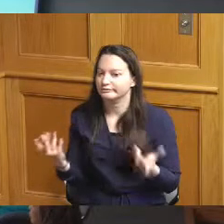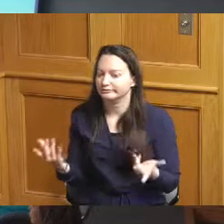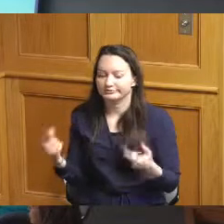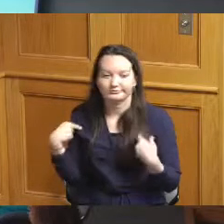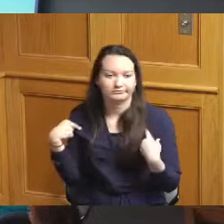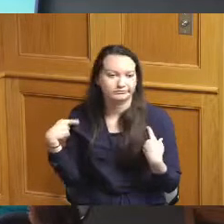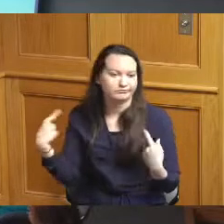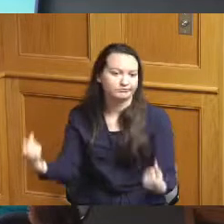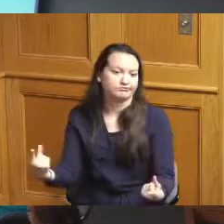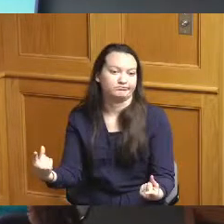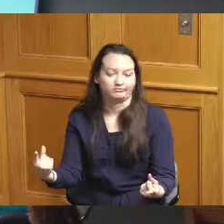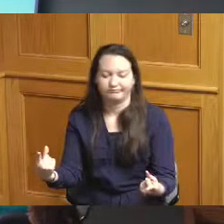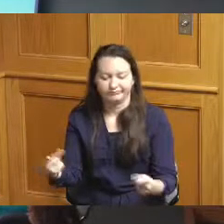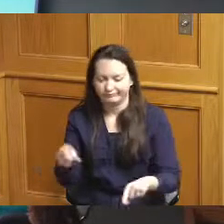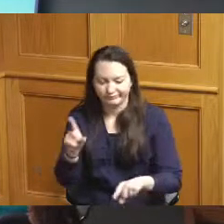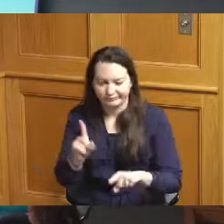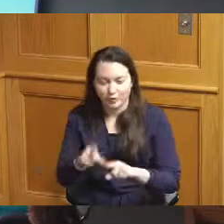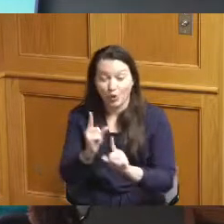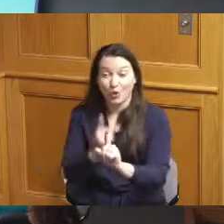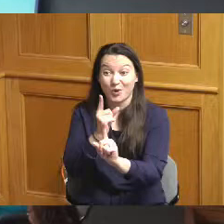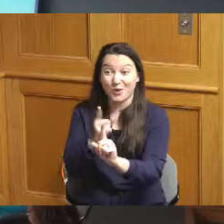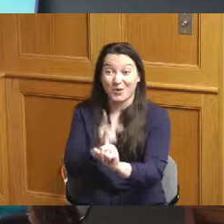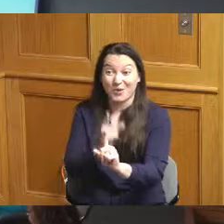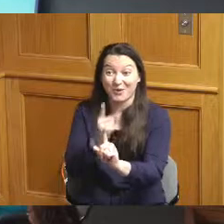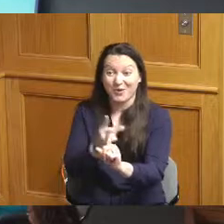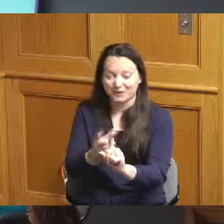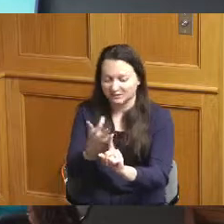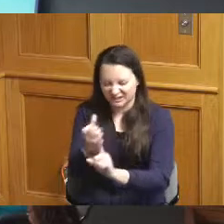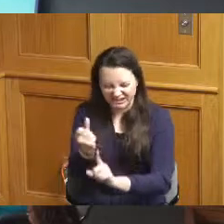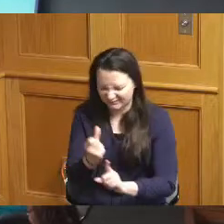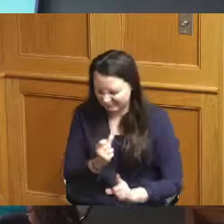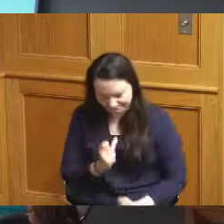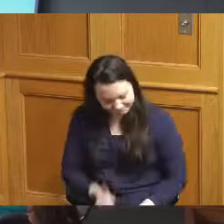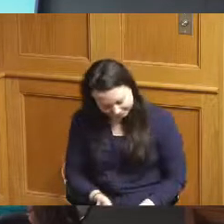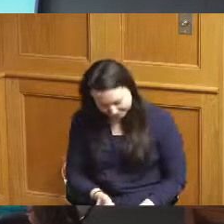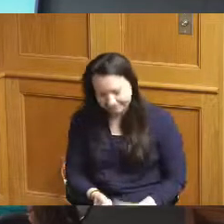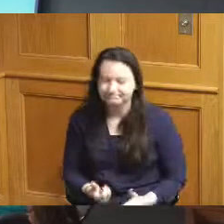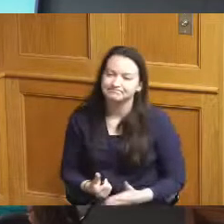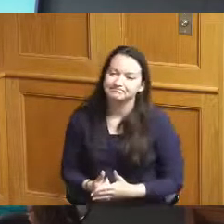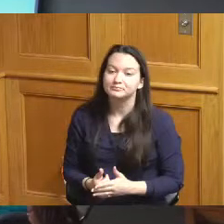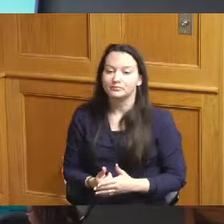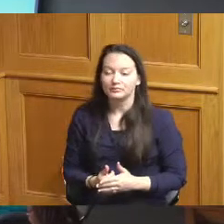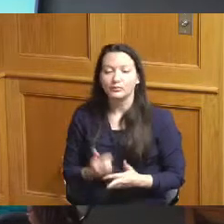number of years has been able not unable to meet the job creation goal and so we are recommending